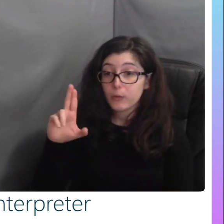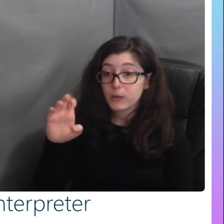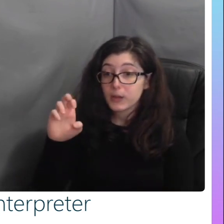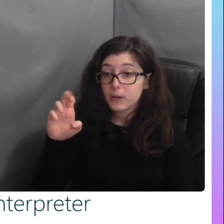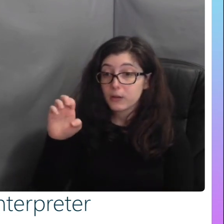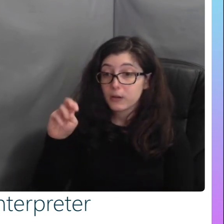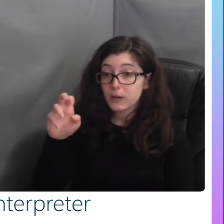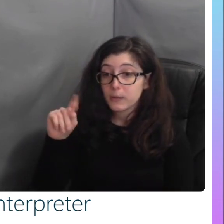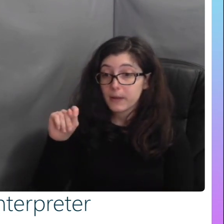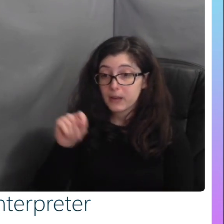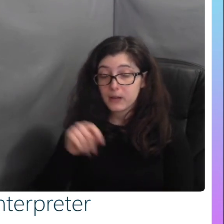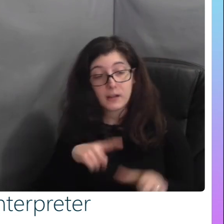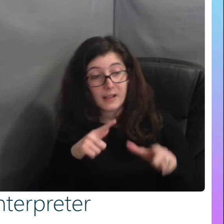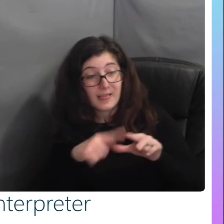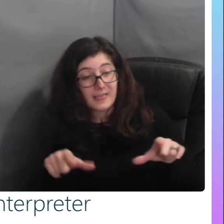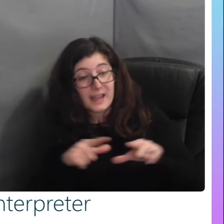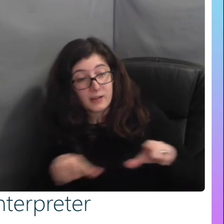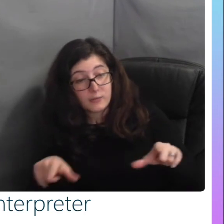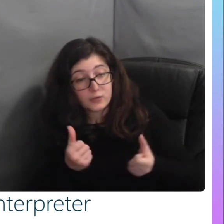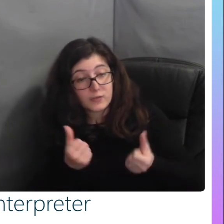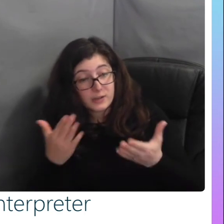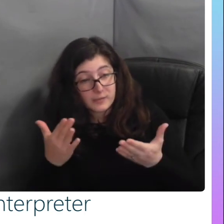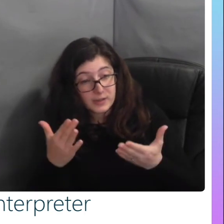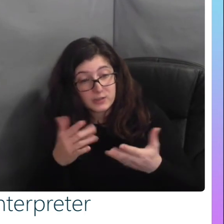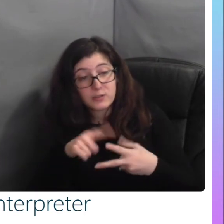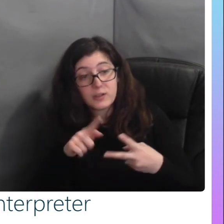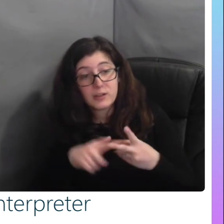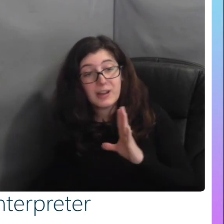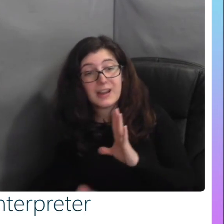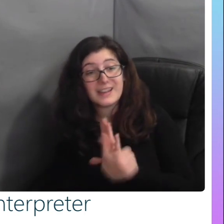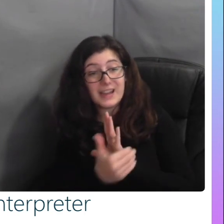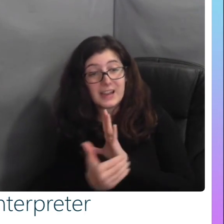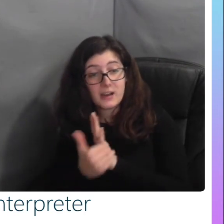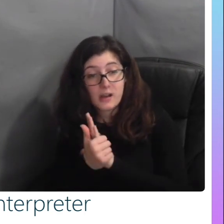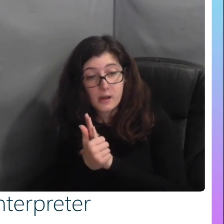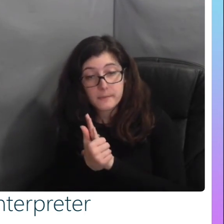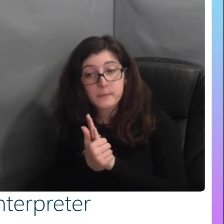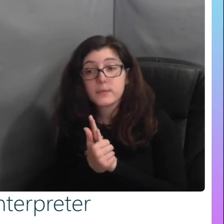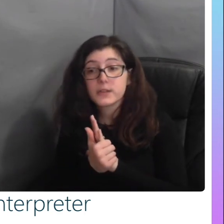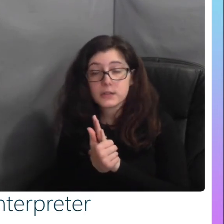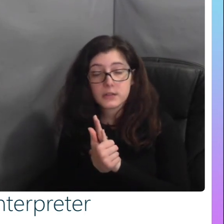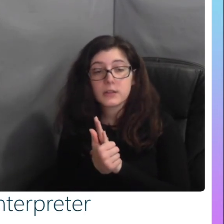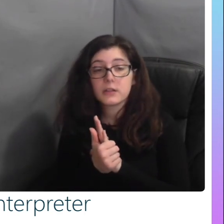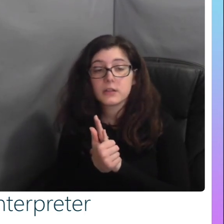for language/addendums to be added to ensure that vendors are contractually obligated